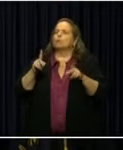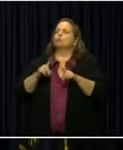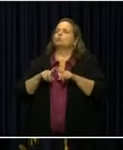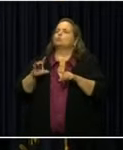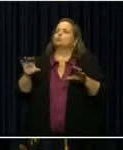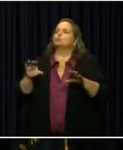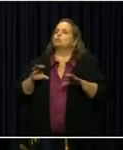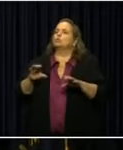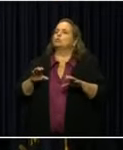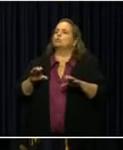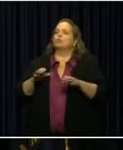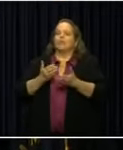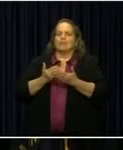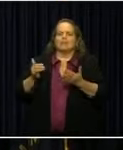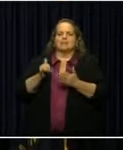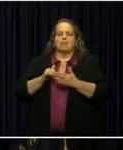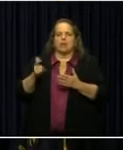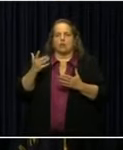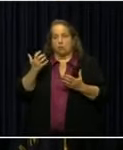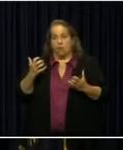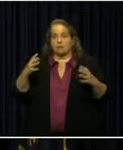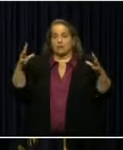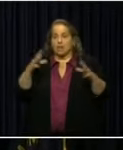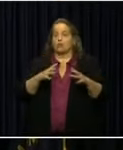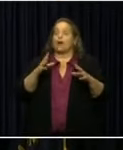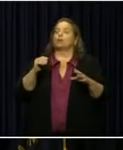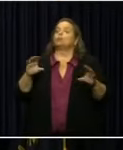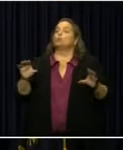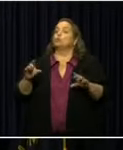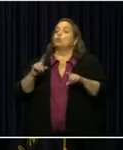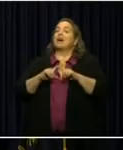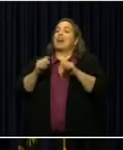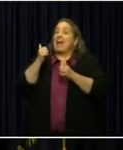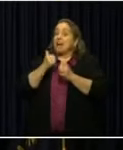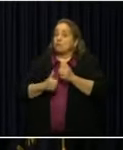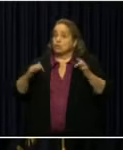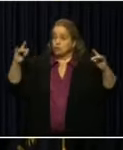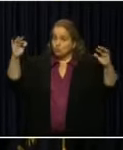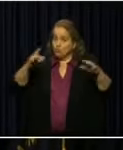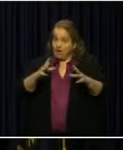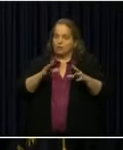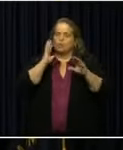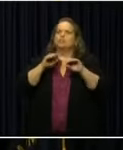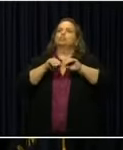WEEK ON UNEMPLOYMENT, BUT I'LL